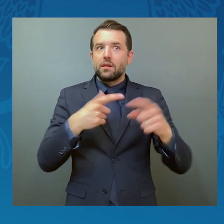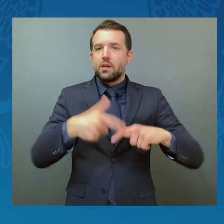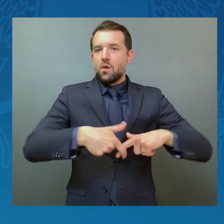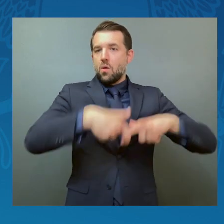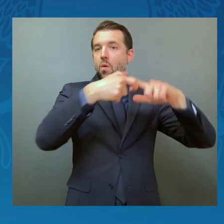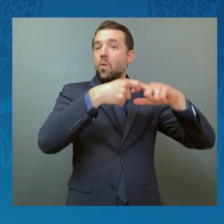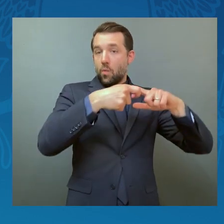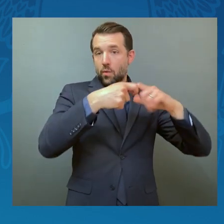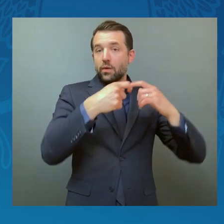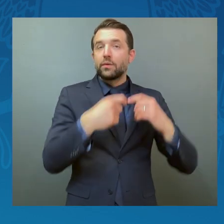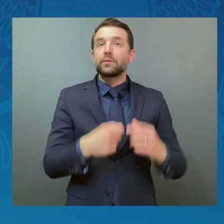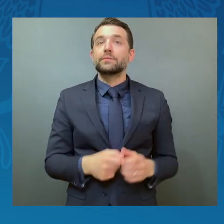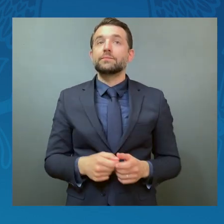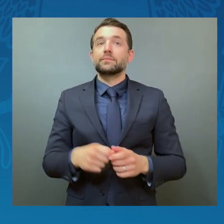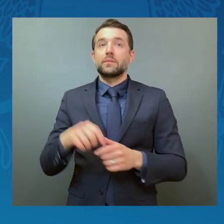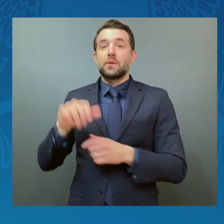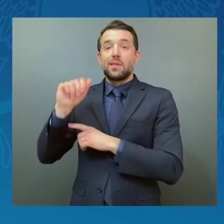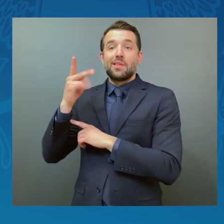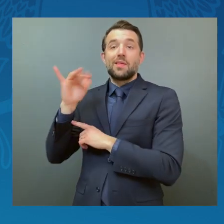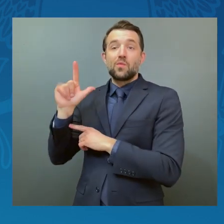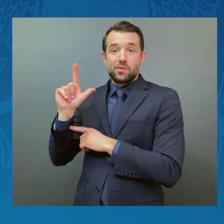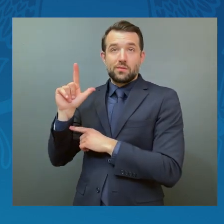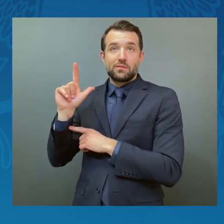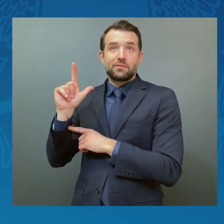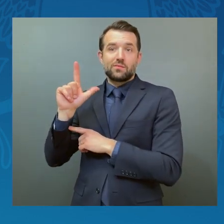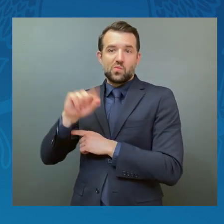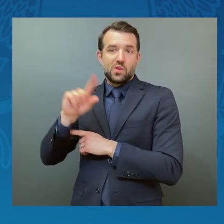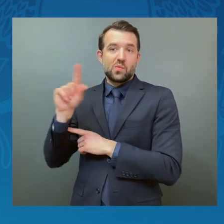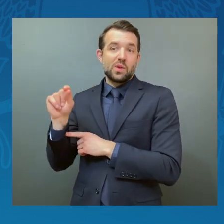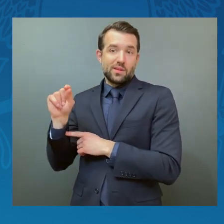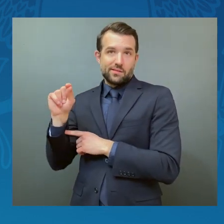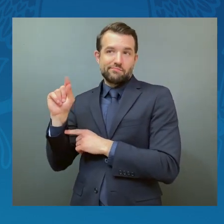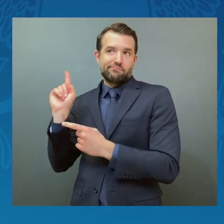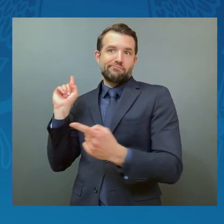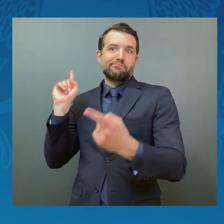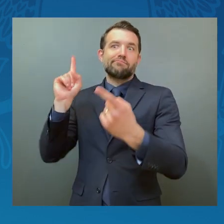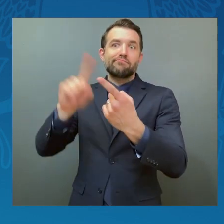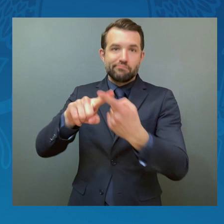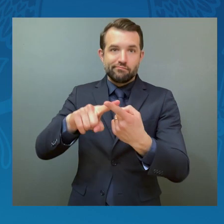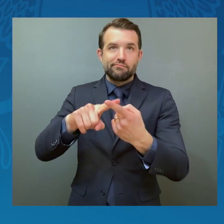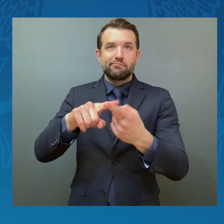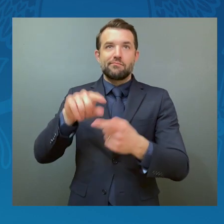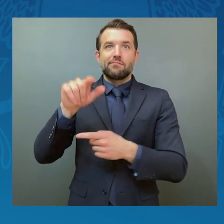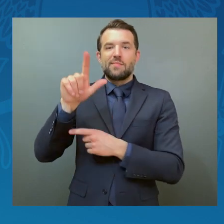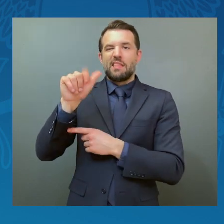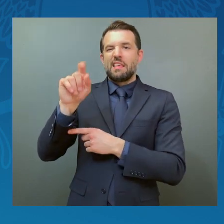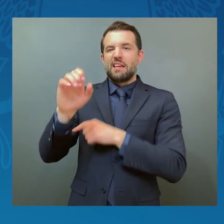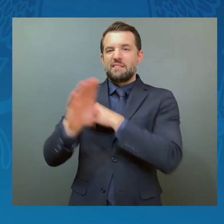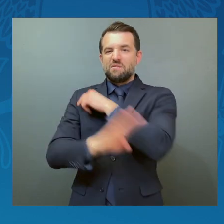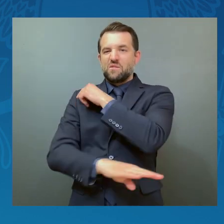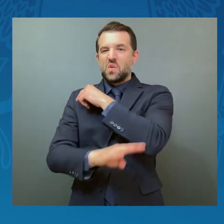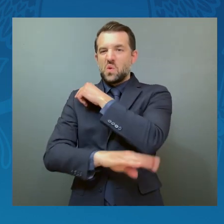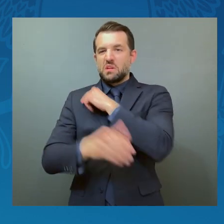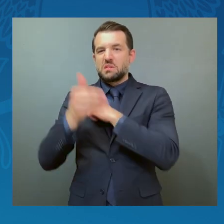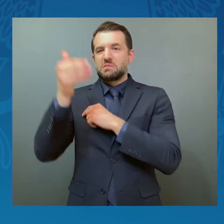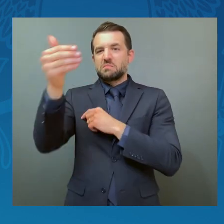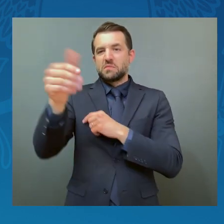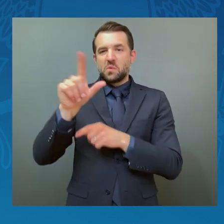A move that directly benefited more than 1.5 million veterans and saved them approximately one billion dollars.